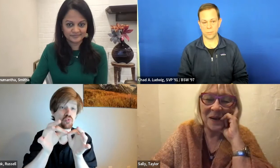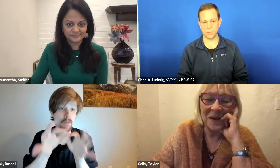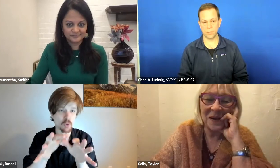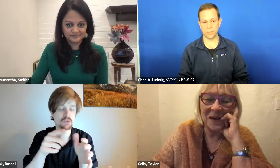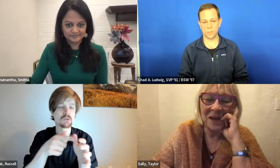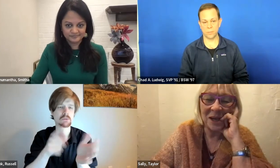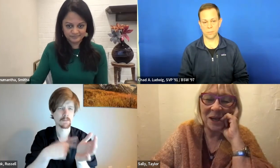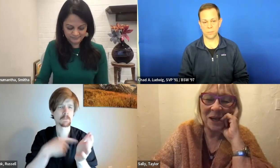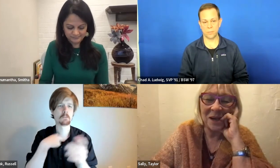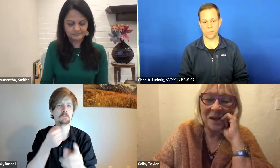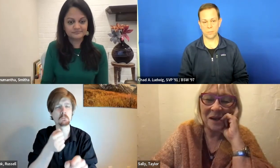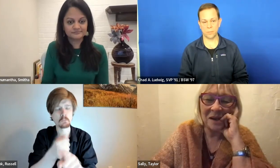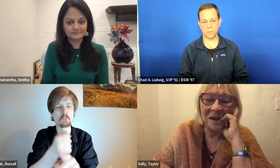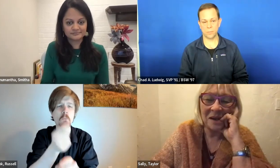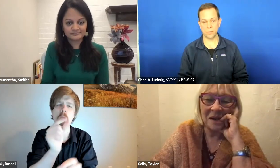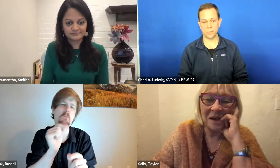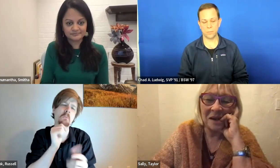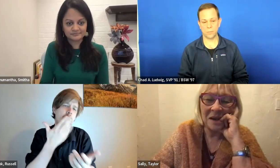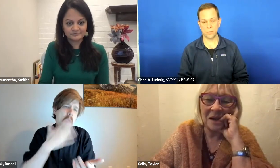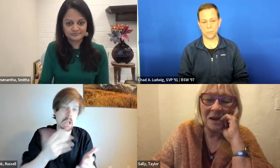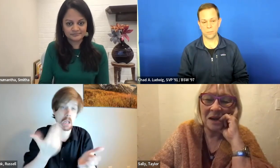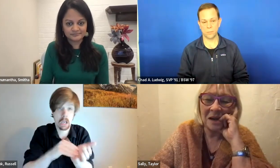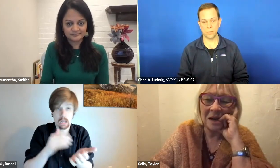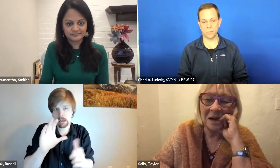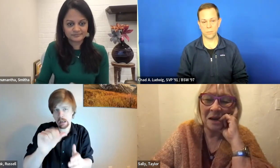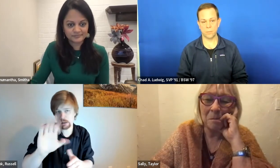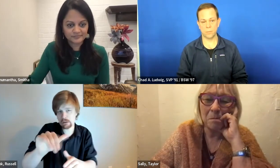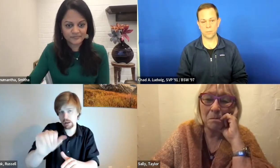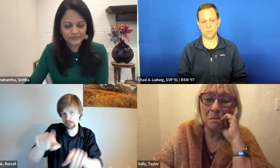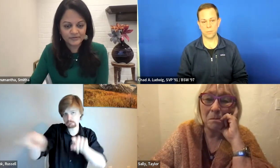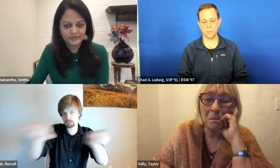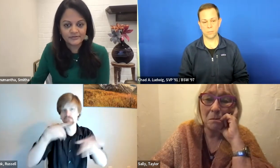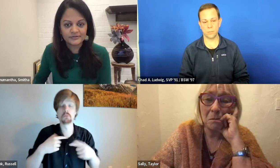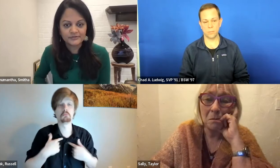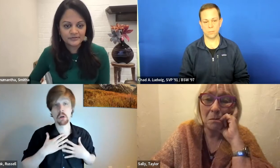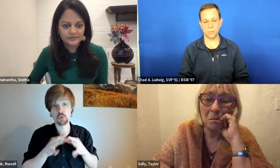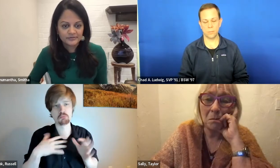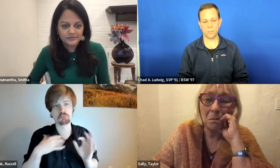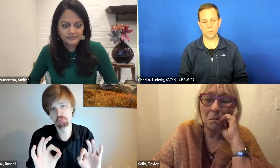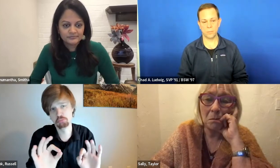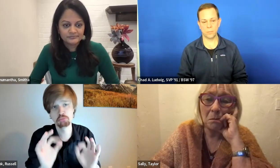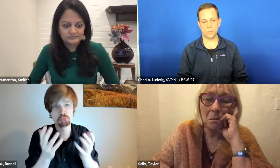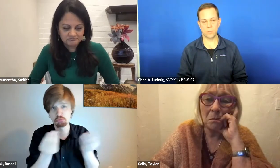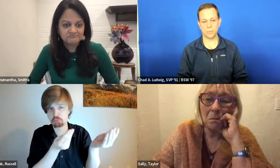That was challenging. Also, interpreters often-- You know, again, it's a case-by-case basis,